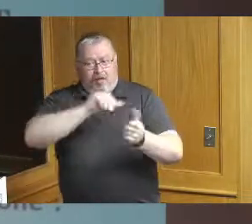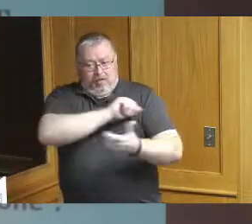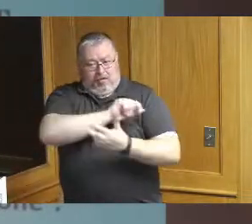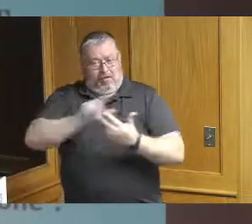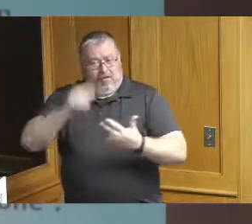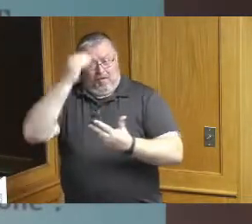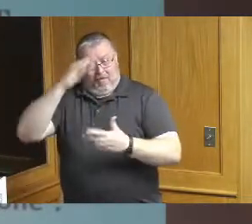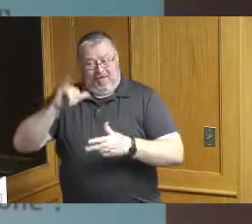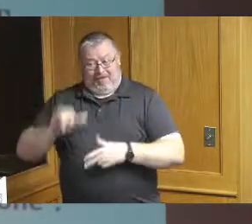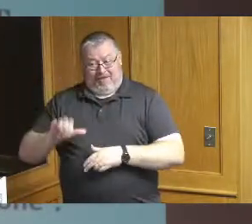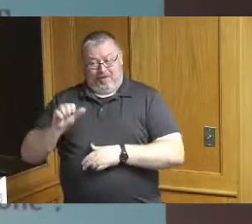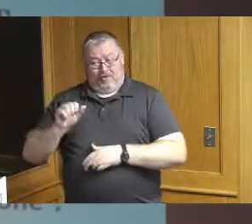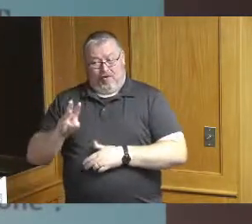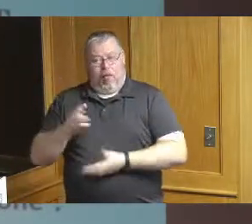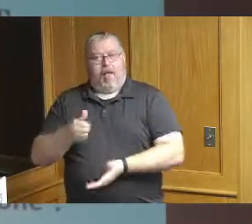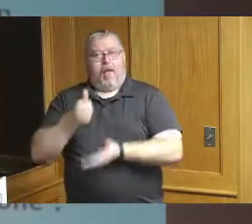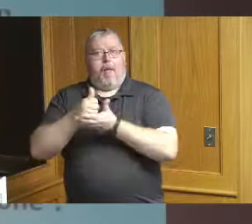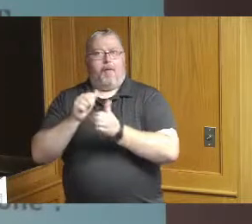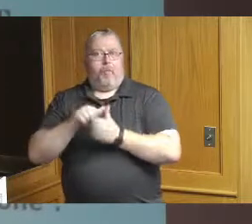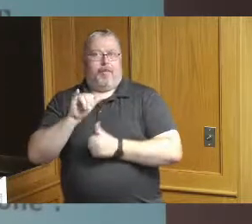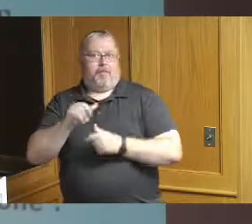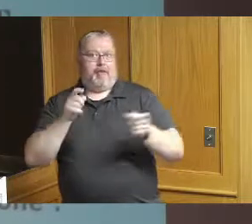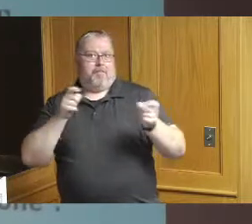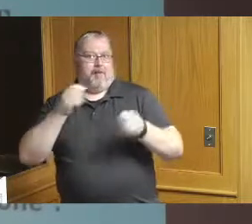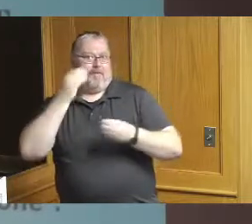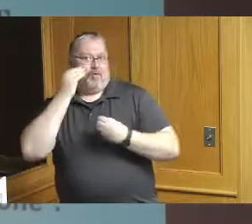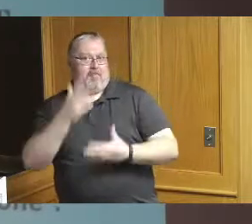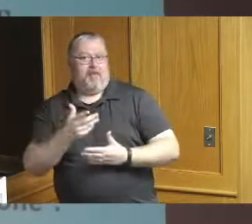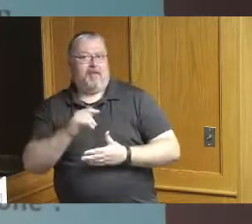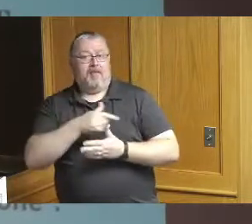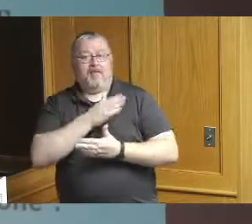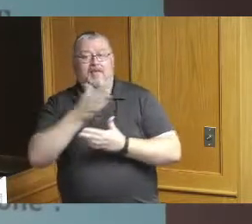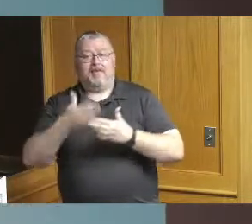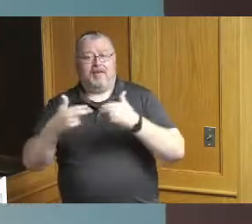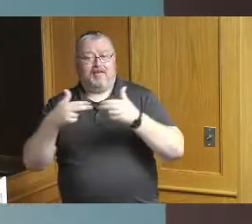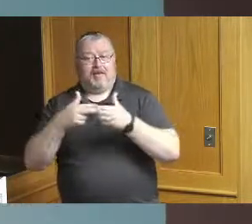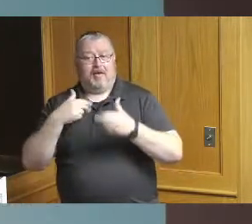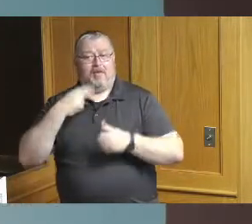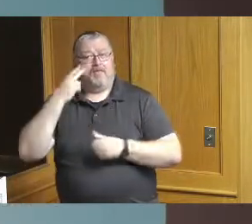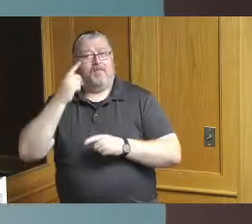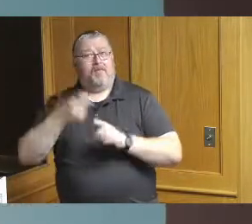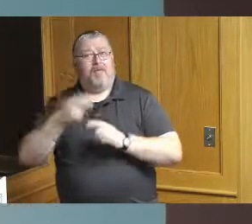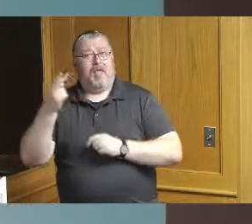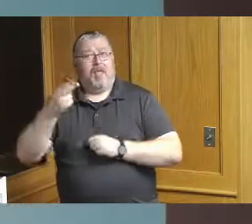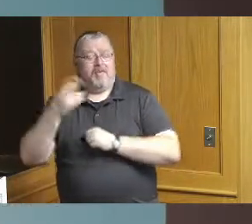helps with that and i like the next one which was by one of the hamilton County Administrators in 95